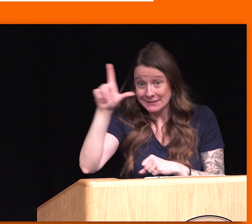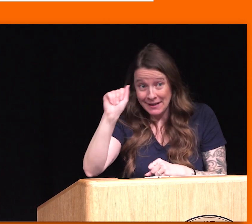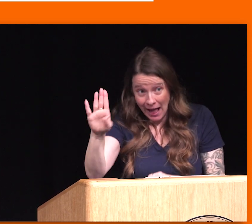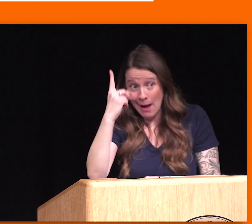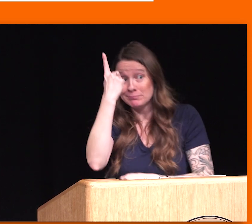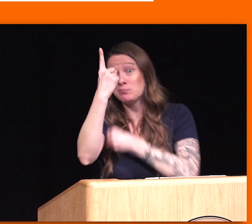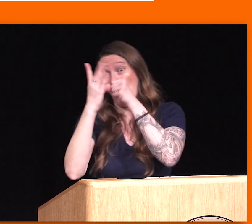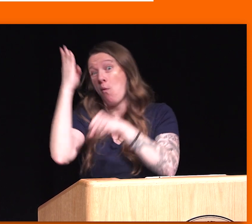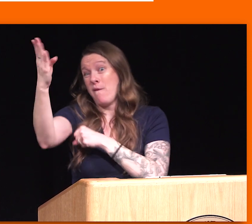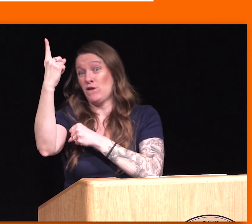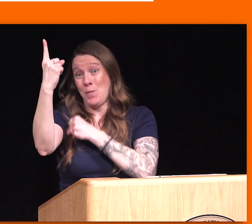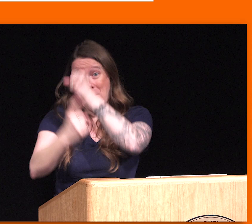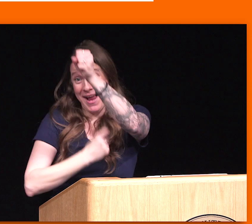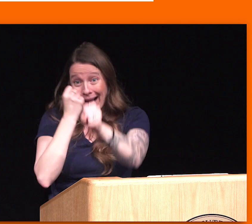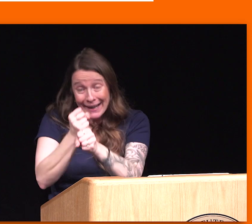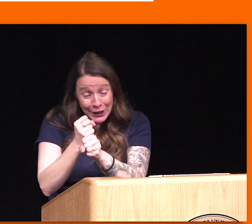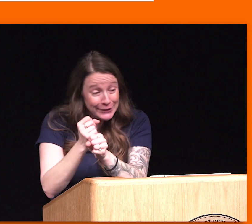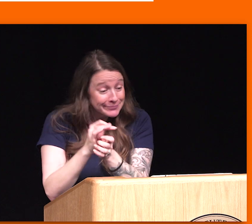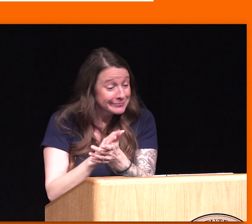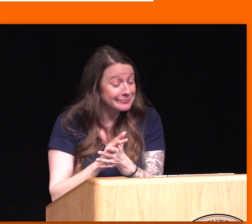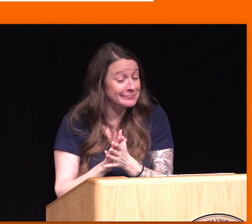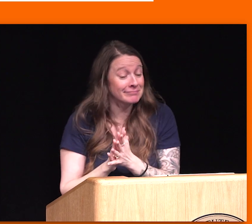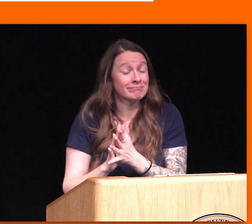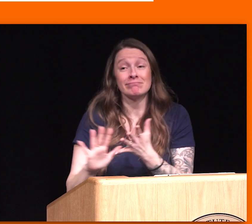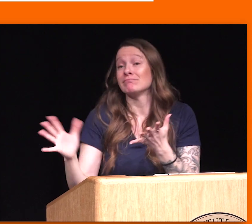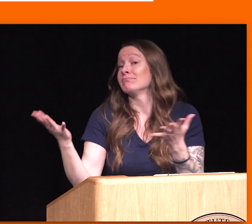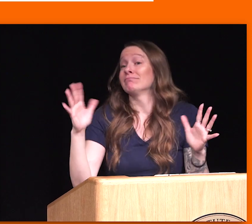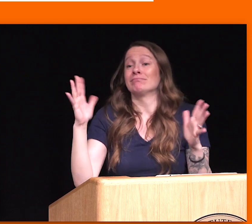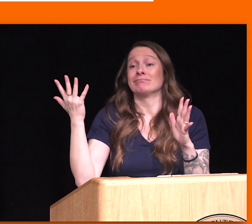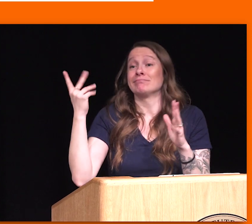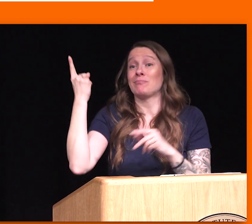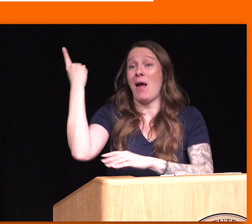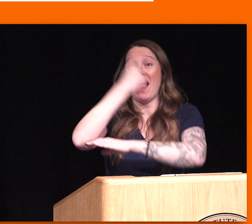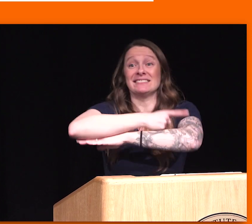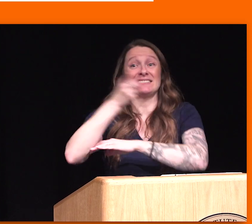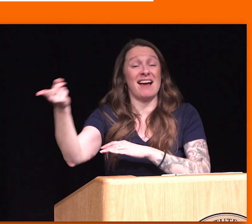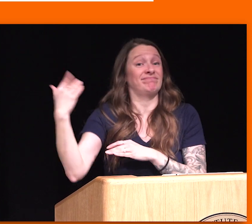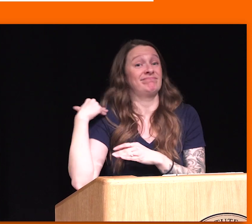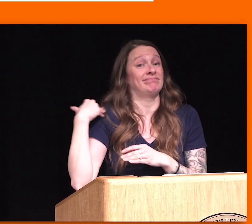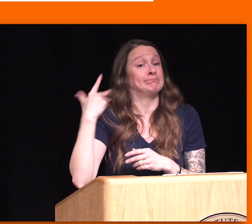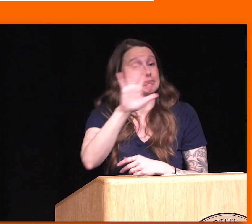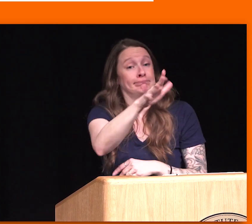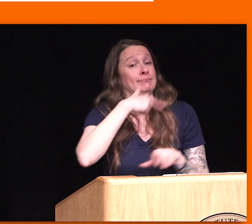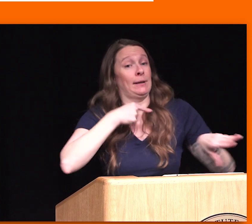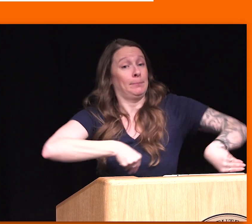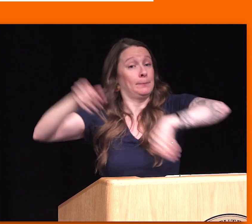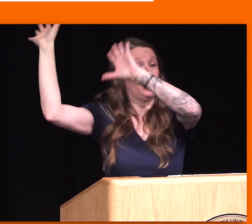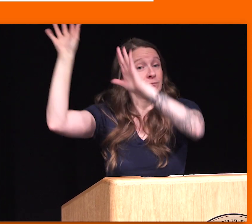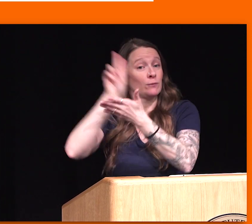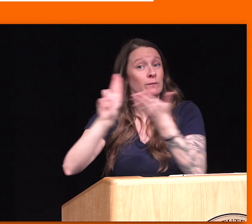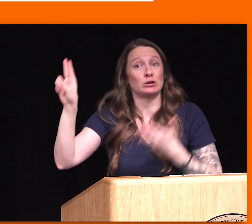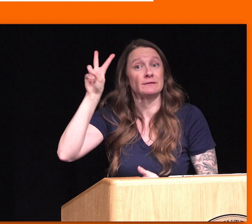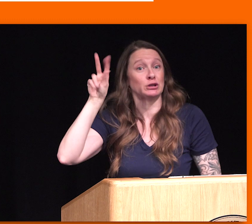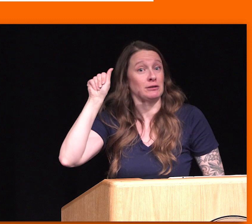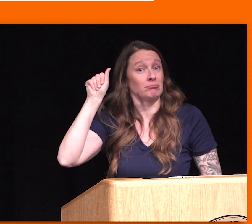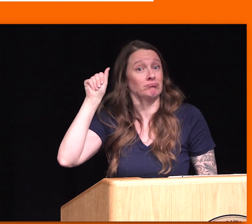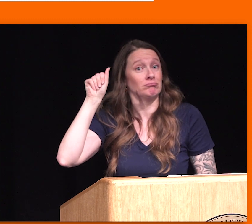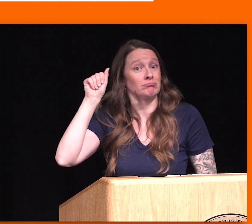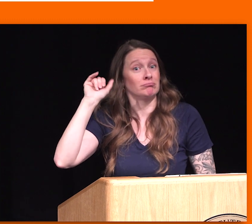and continue that project. I worked in his lab for over a year, and then one day he called me into his office